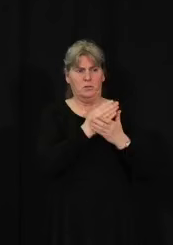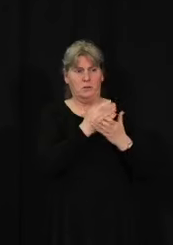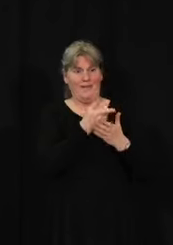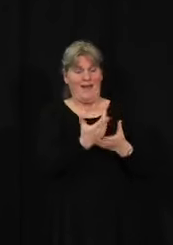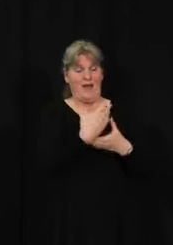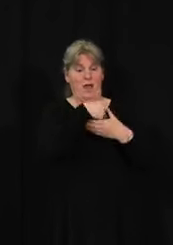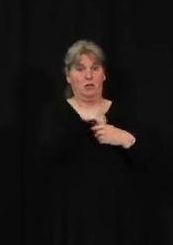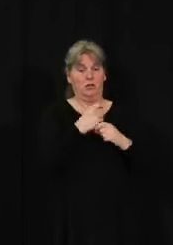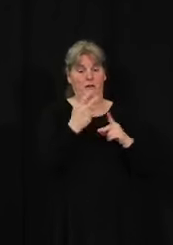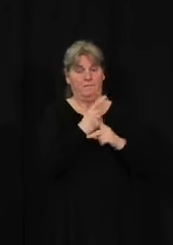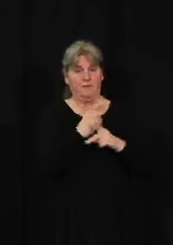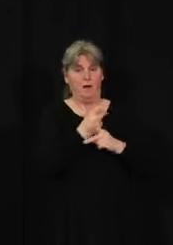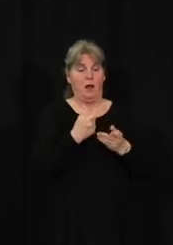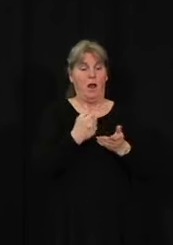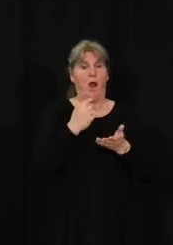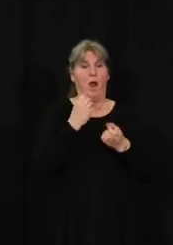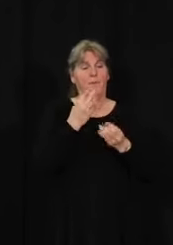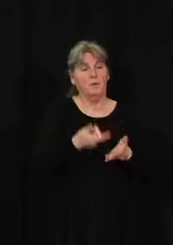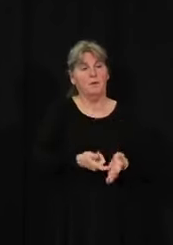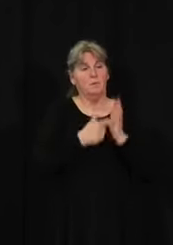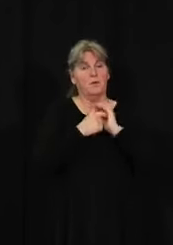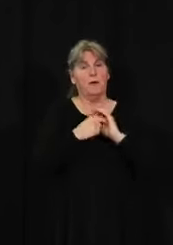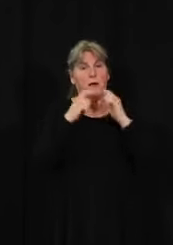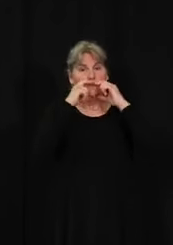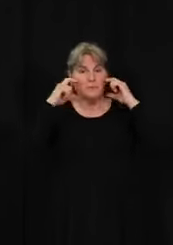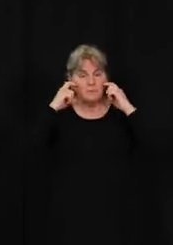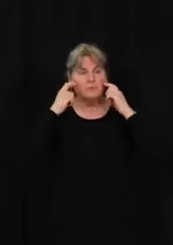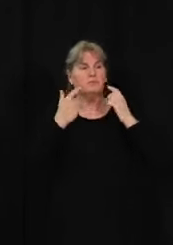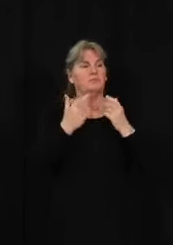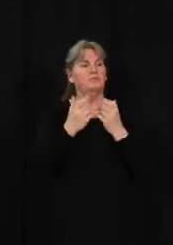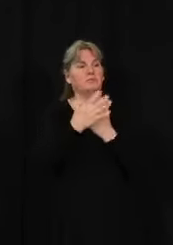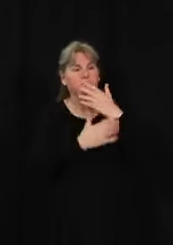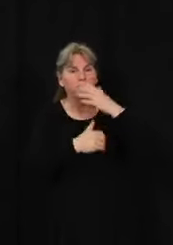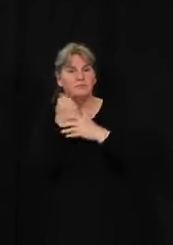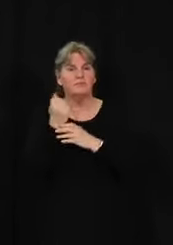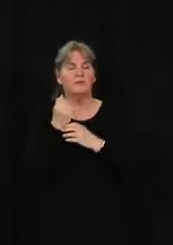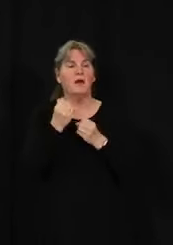PPE we request for how much that affects how the staff healthcare